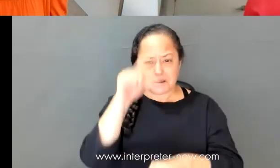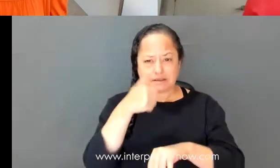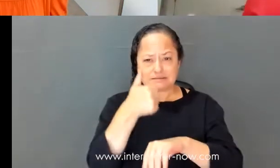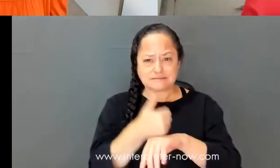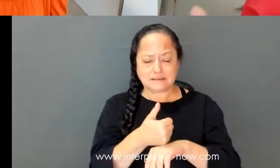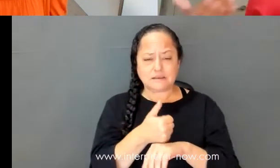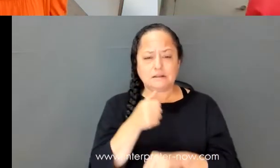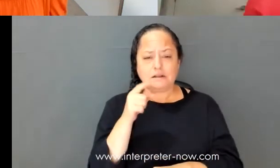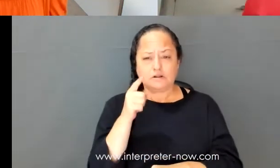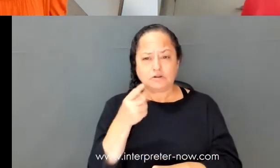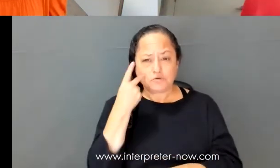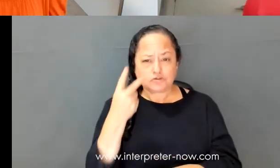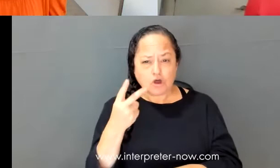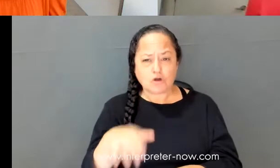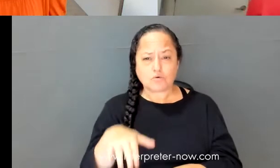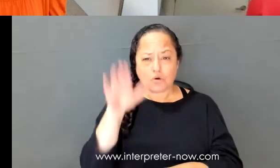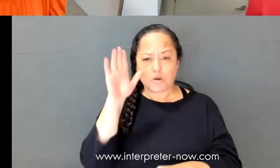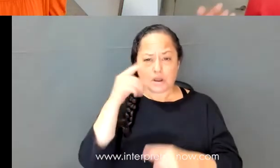saw growing up or even around you in society.